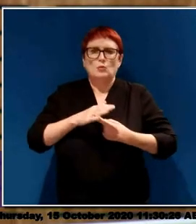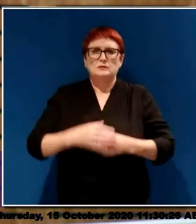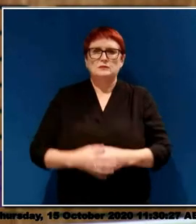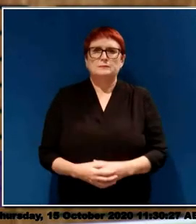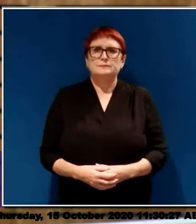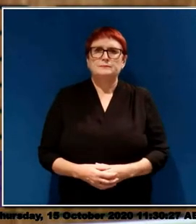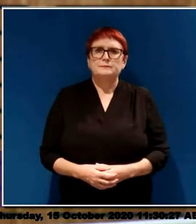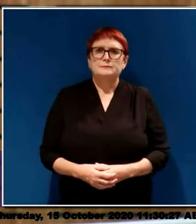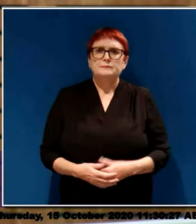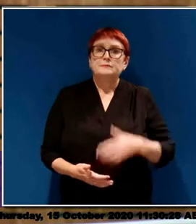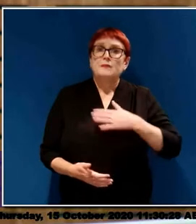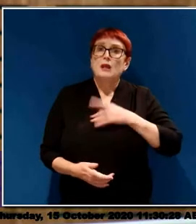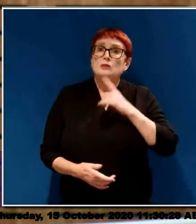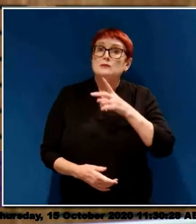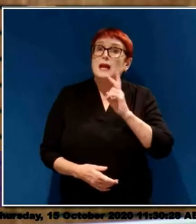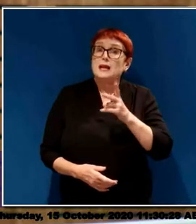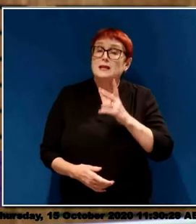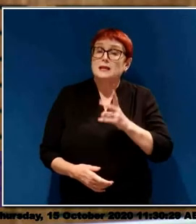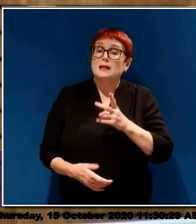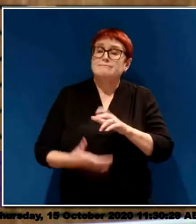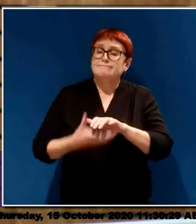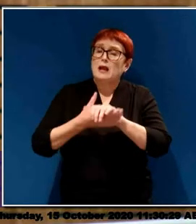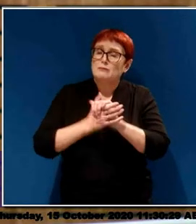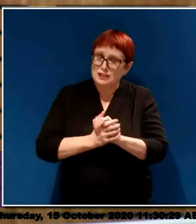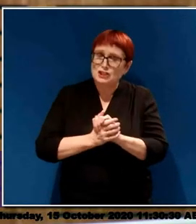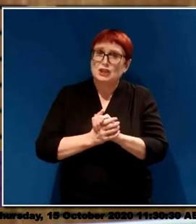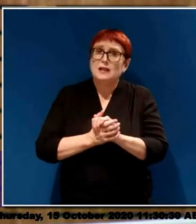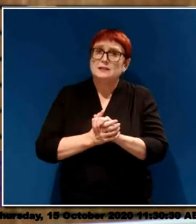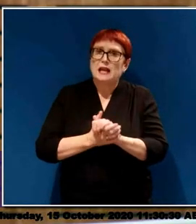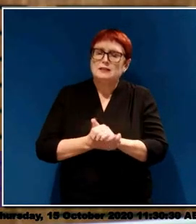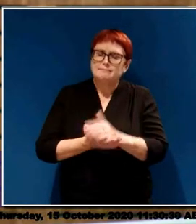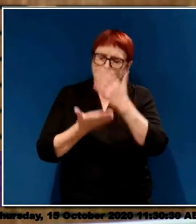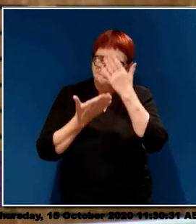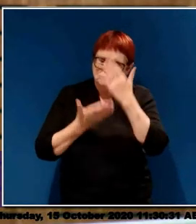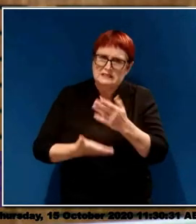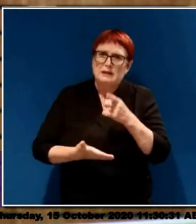admiration to you for what you've done over the years and for appearing today